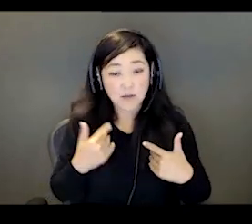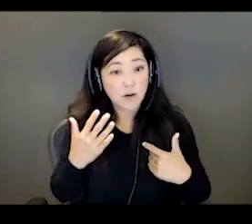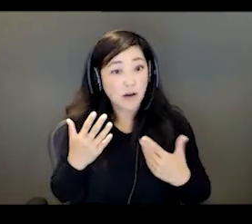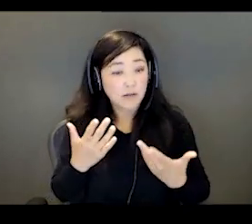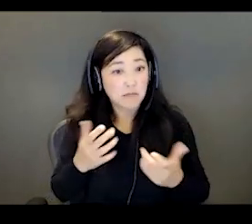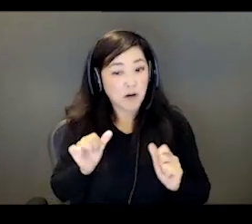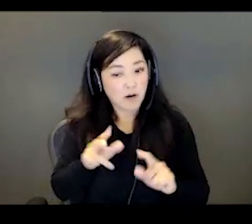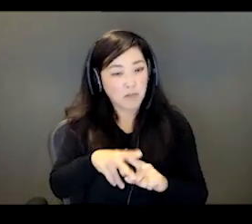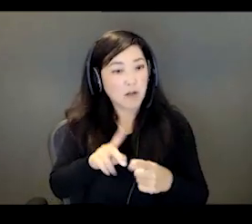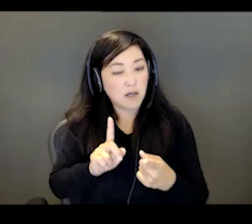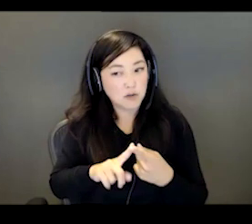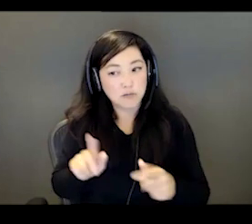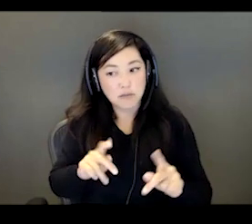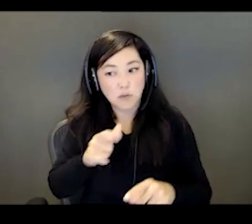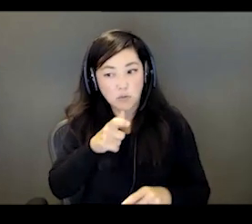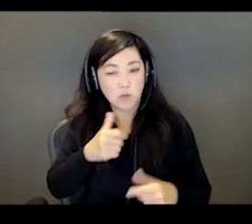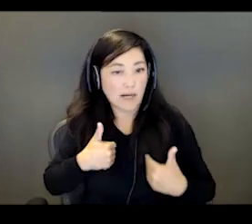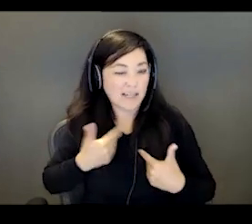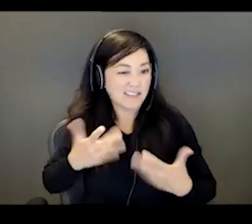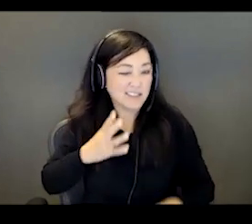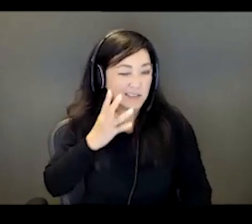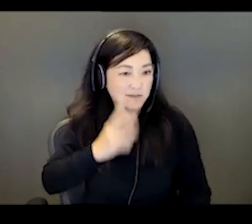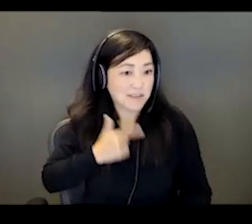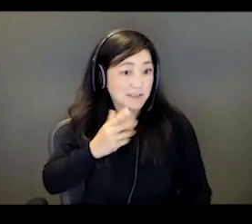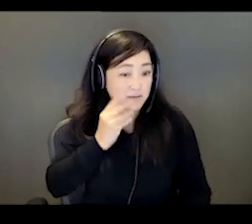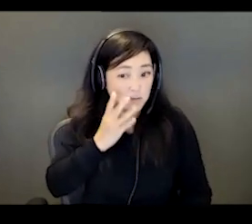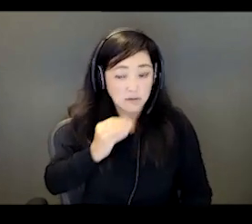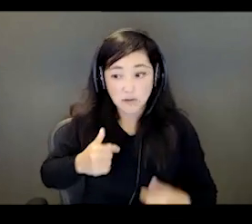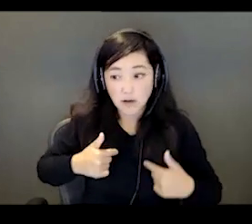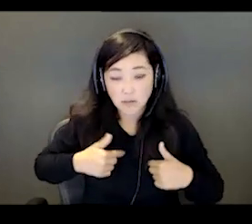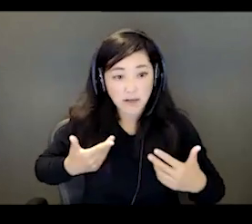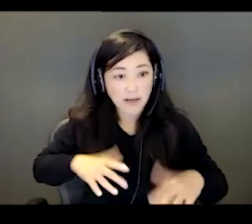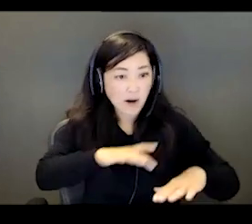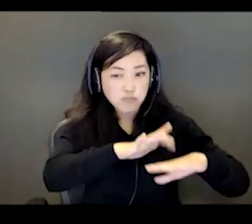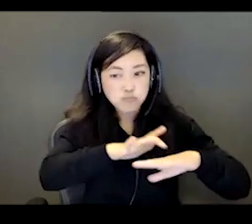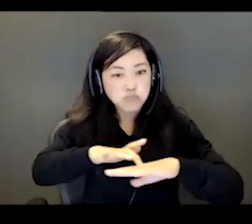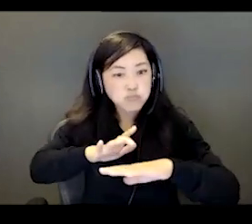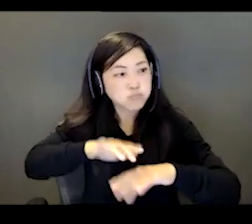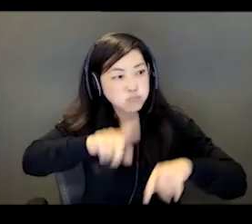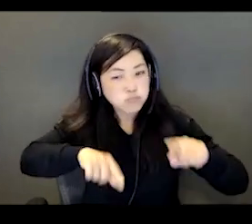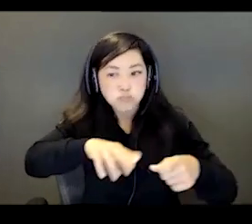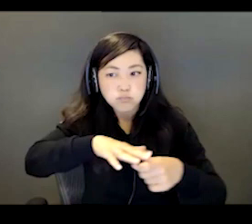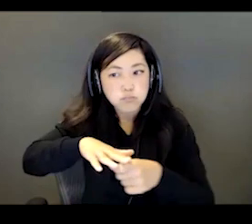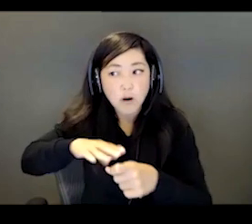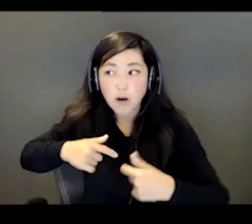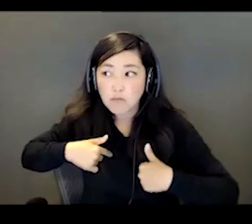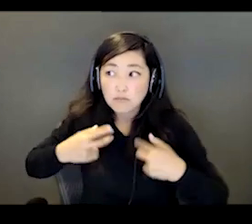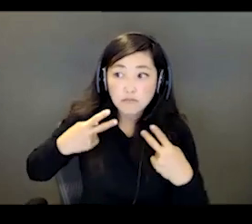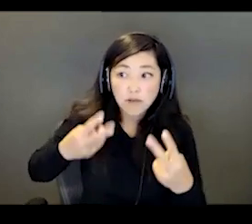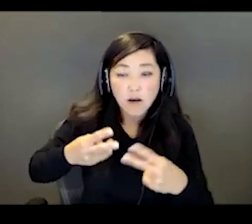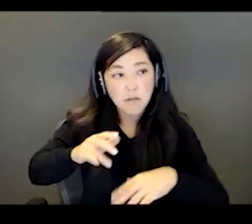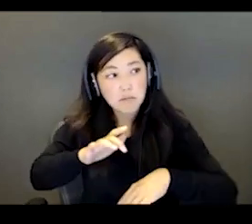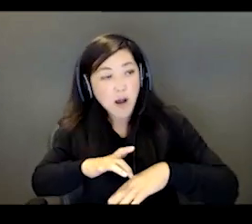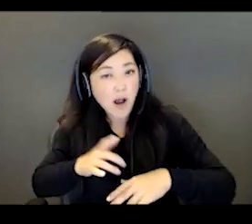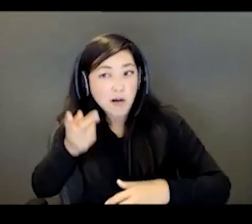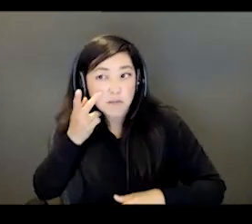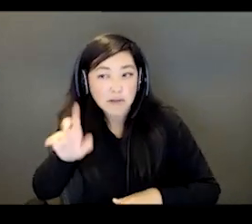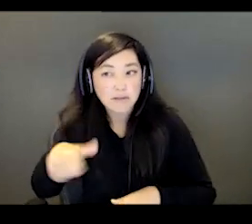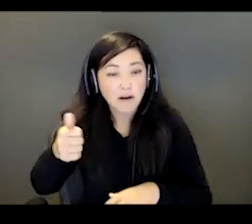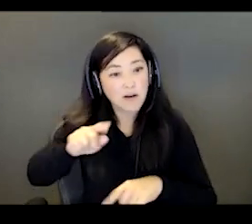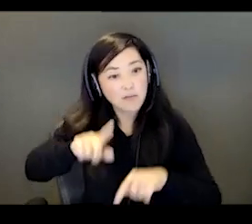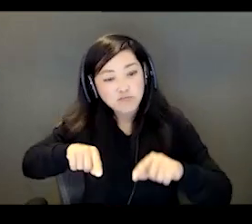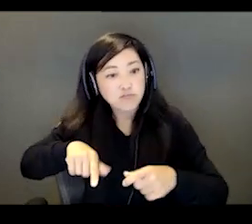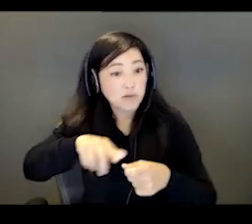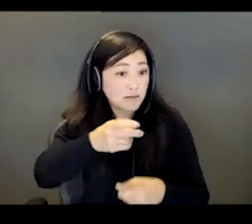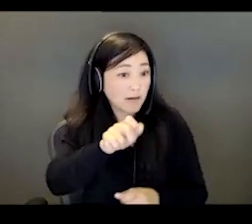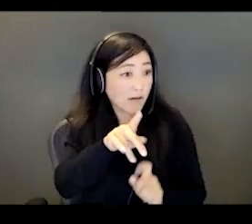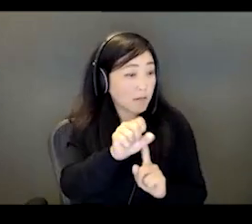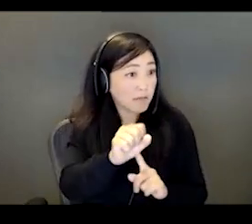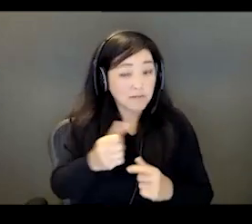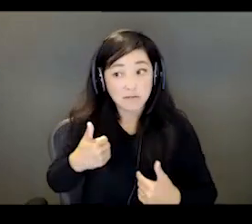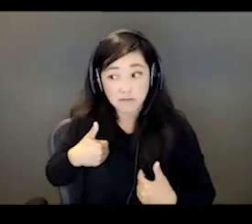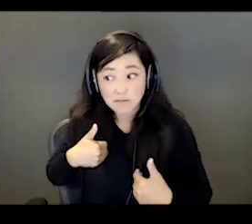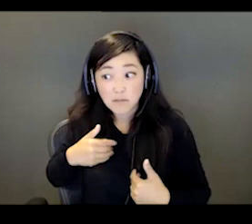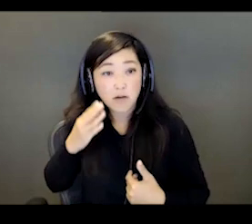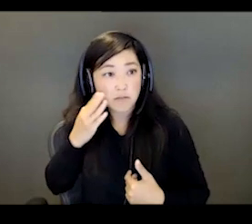Cause I know I've been to different areas. As I talk about that I'm always checking out new parks, new trails and and I heard of one area that did have a great boardwalk.